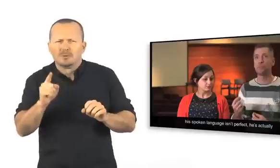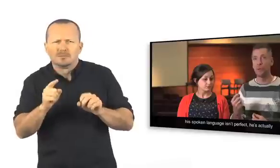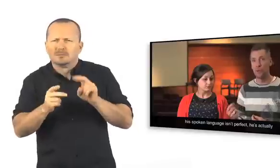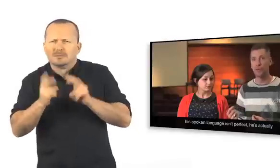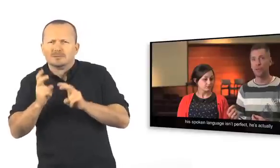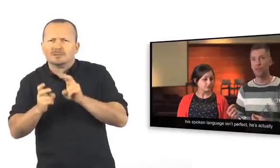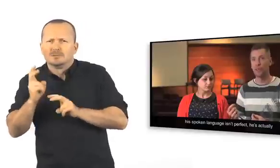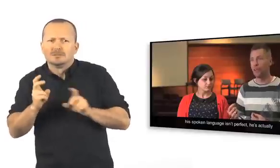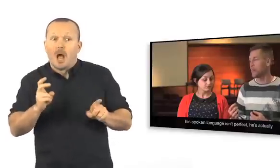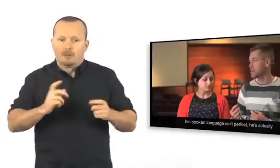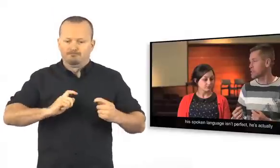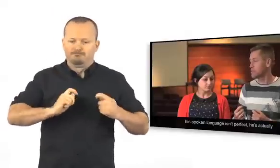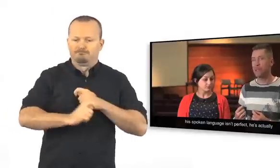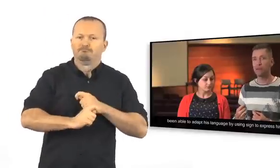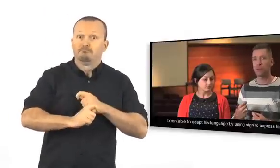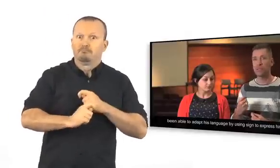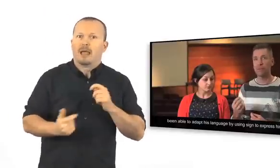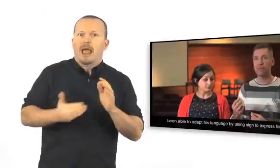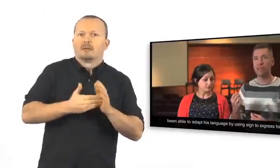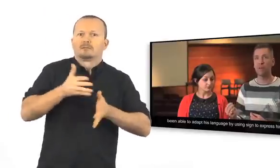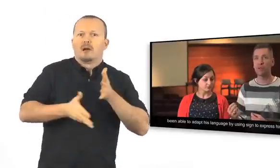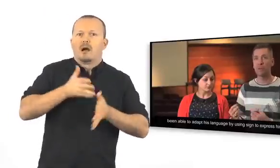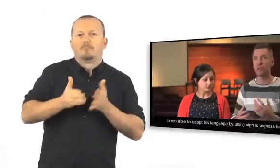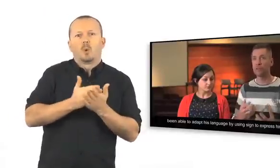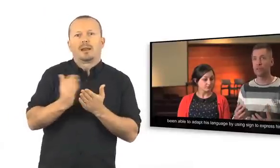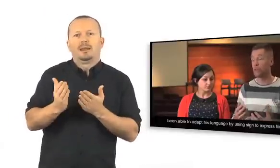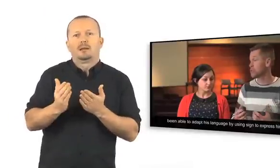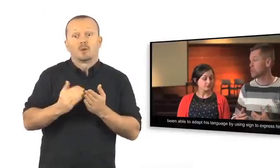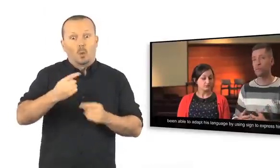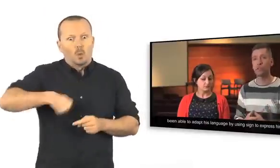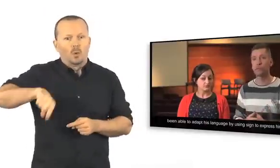isn’t perfect, he’s actually been able to adapt his language by using sign to express